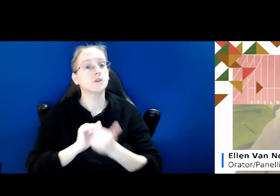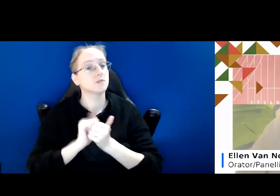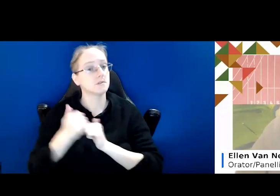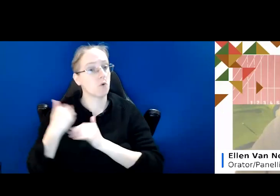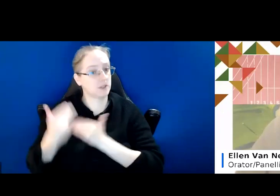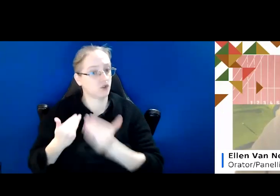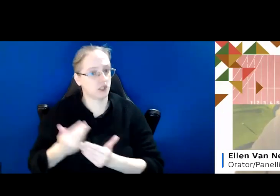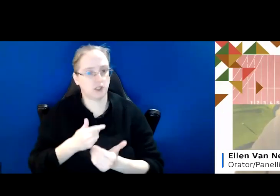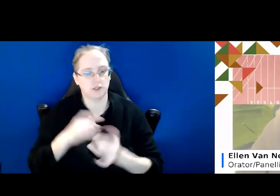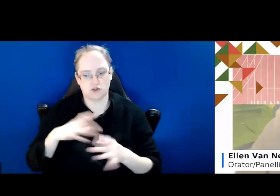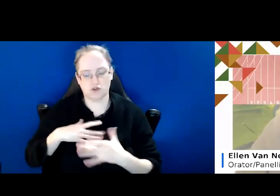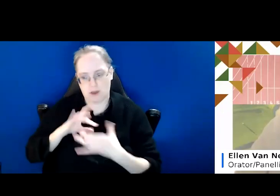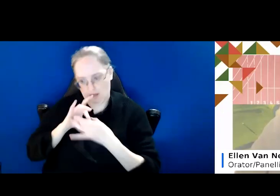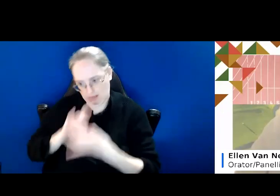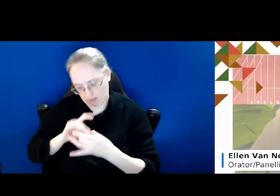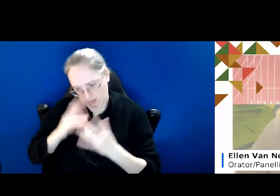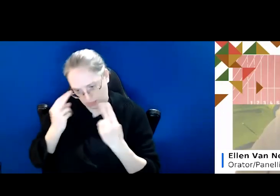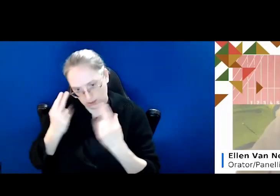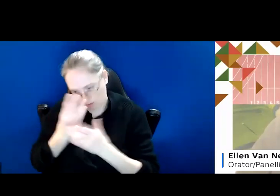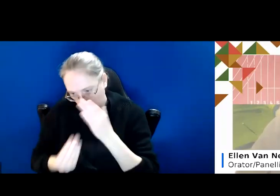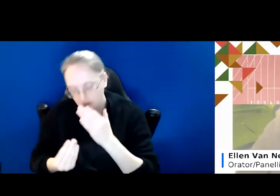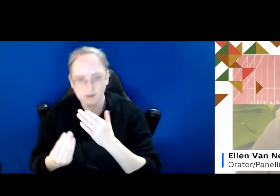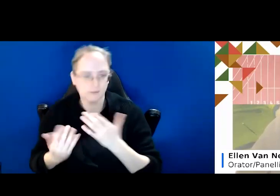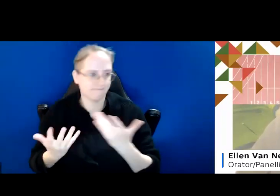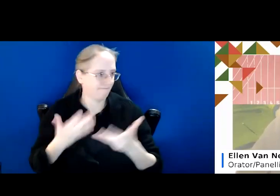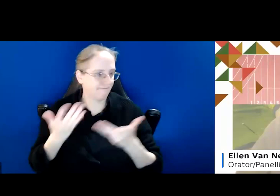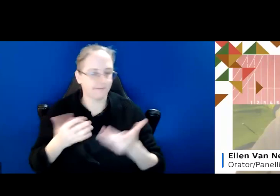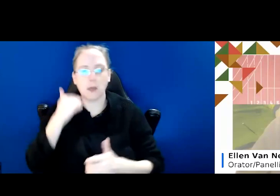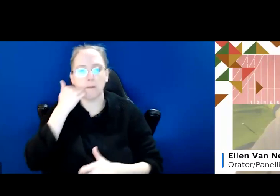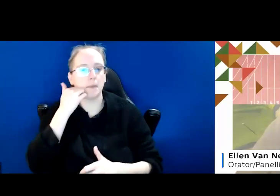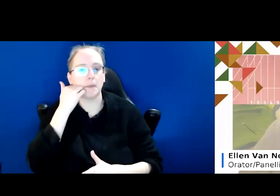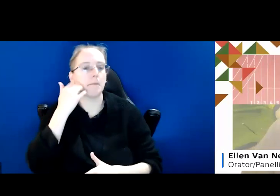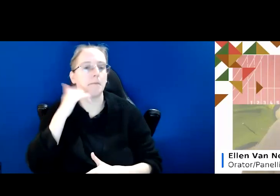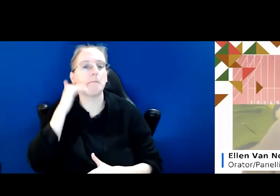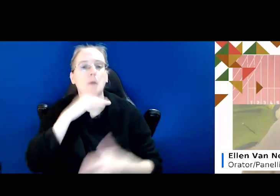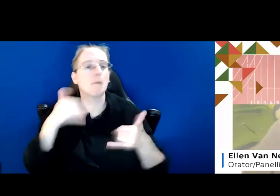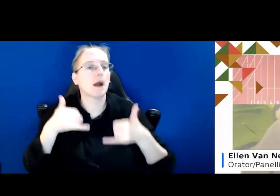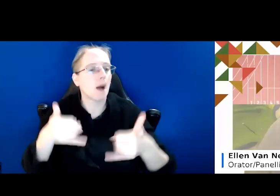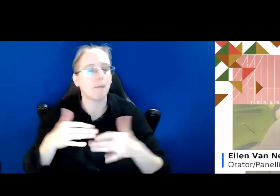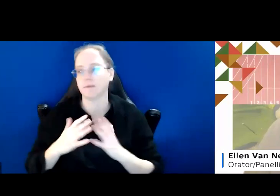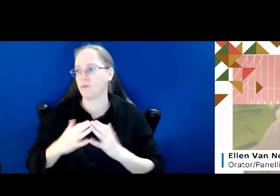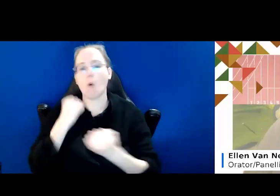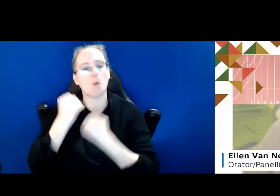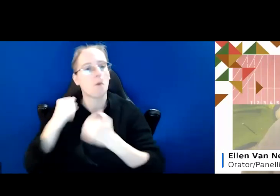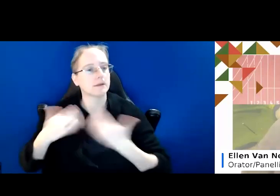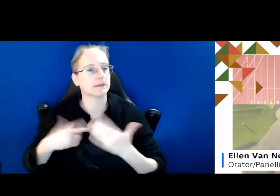whether it's Melbourne Cup or the Boxing Day test. They're so new and so young compared